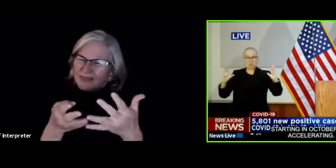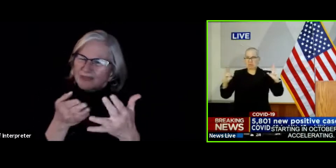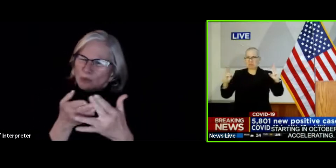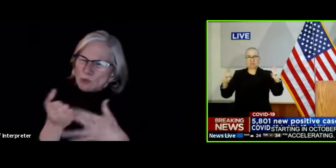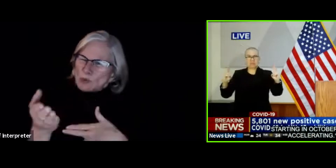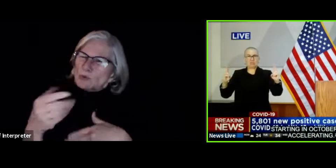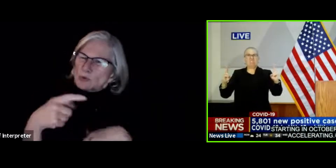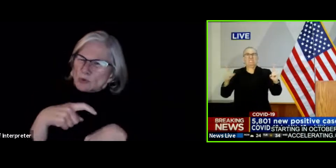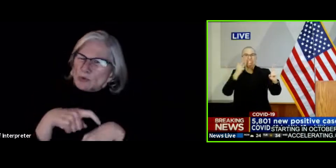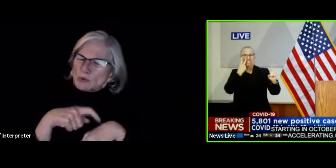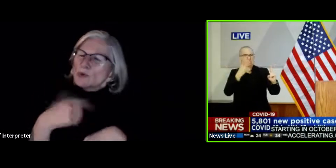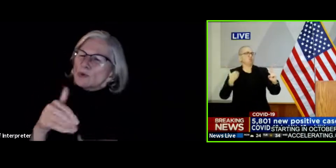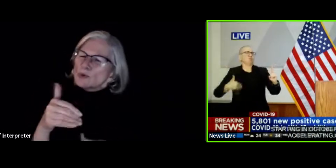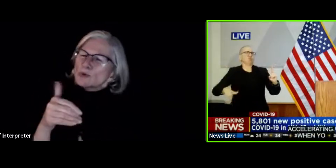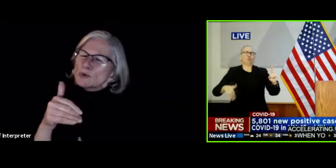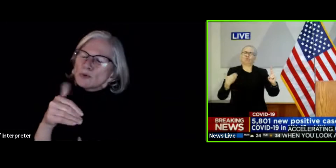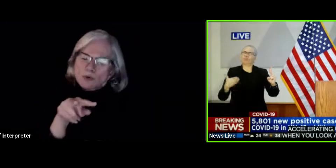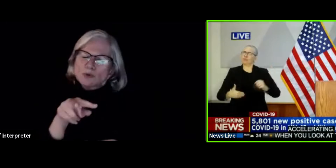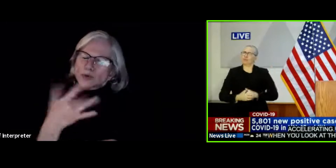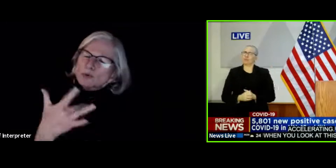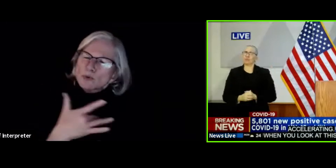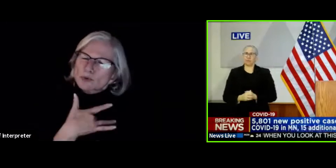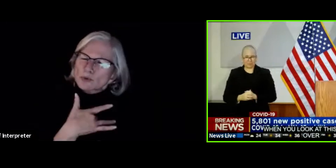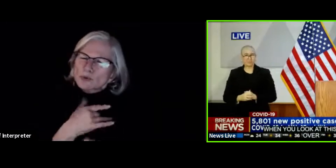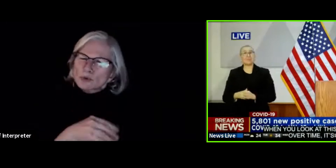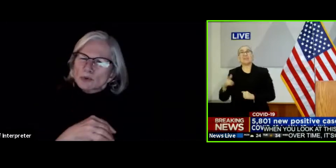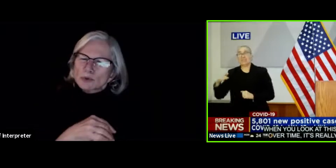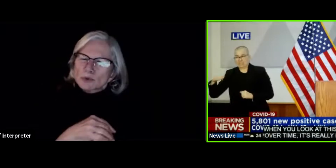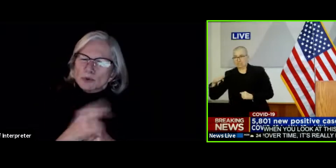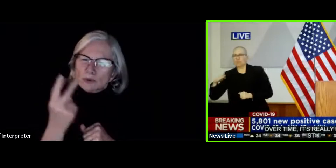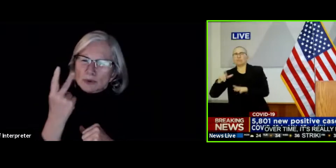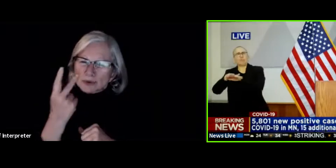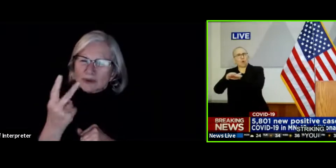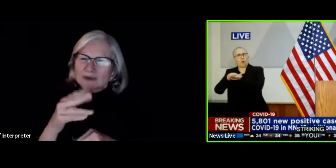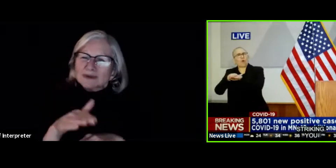FAIRLY SLOW BUT STEADY GROWTH WE HAD IN THE SPRING AND OVER MOST